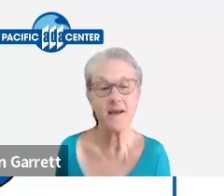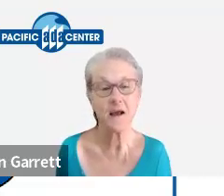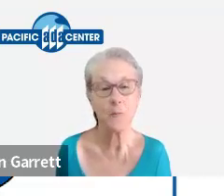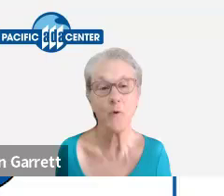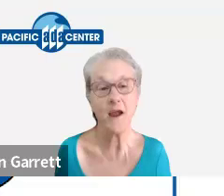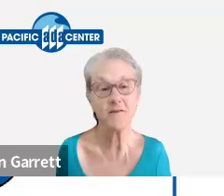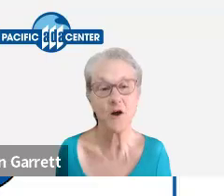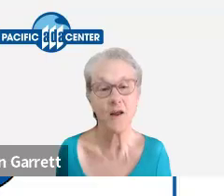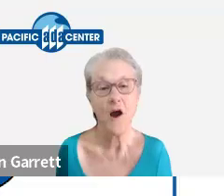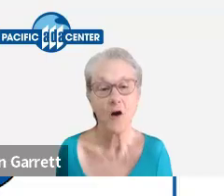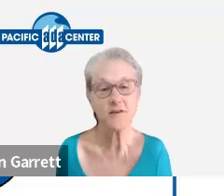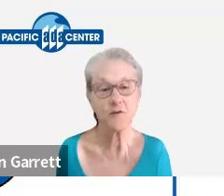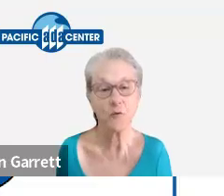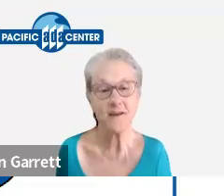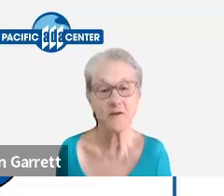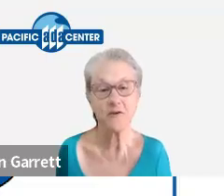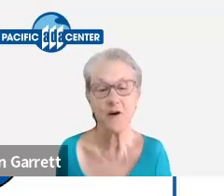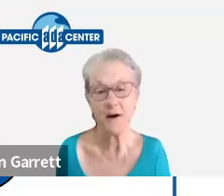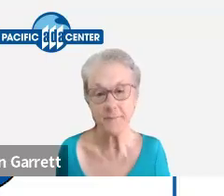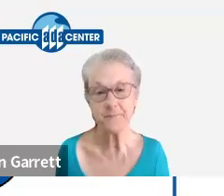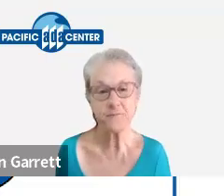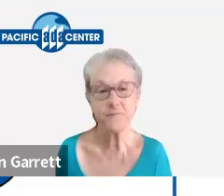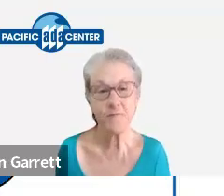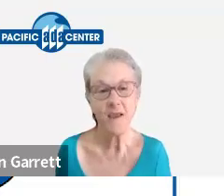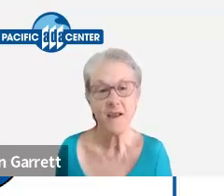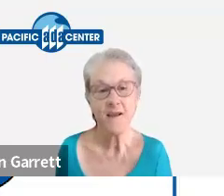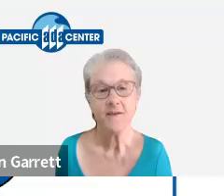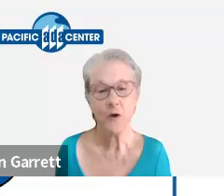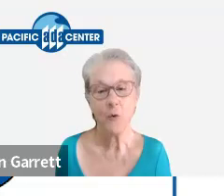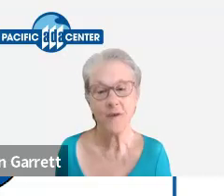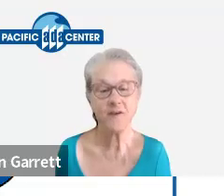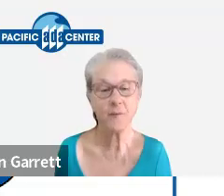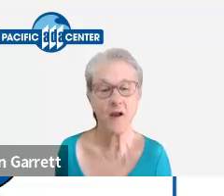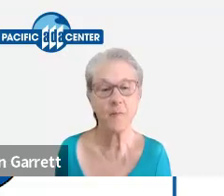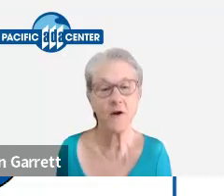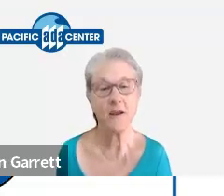as we have sought our civil rights over time. So this is kind of -- this has kind of been our